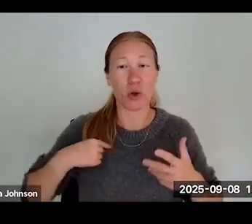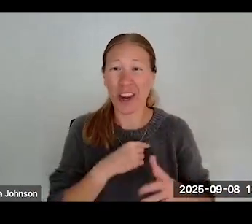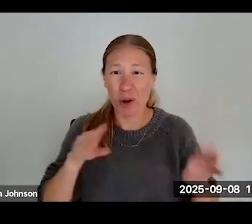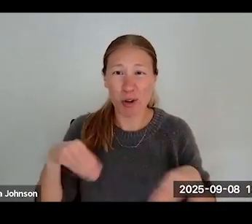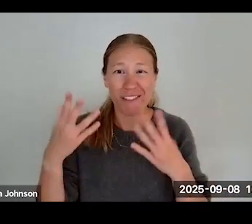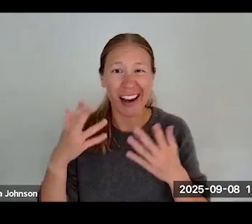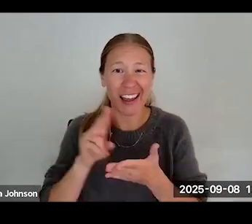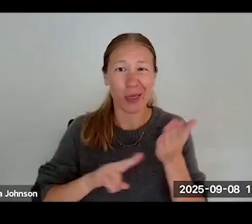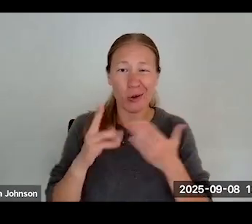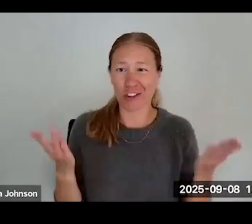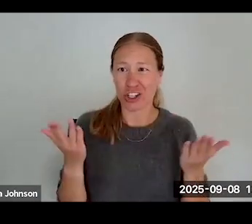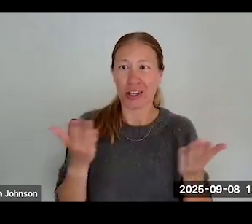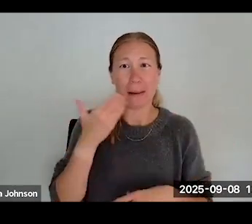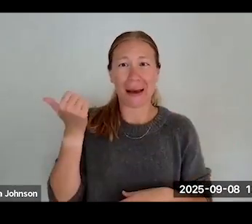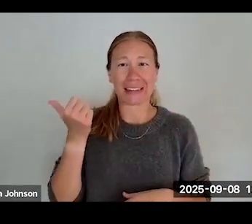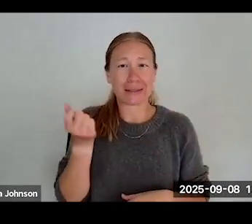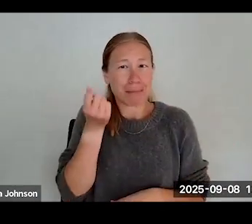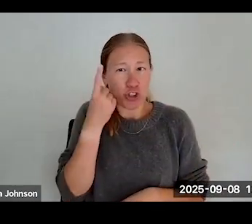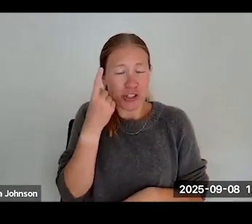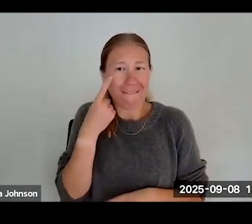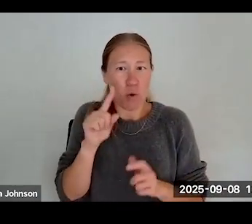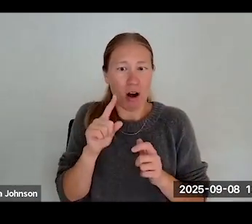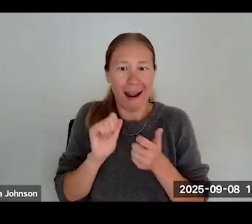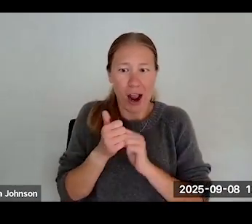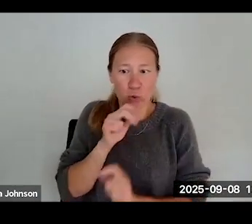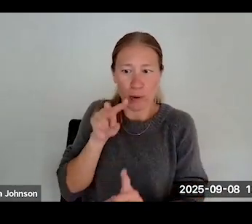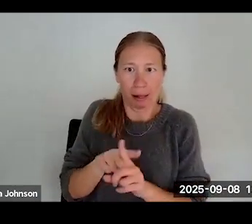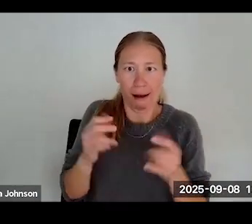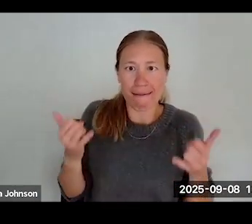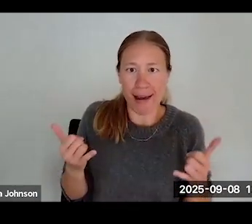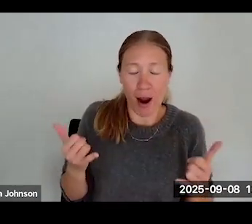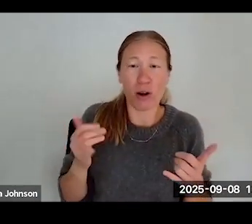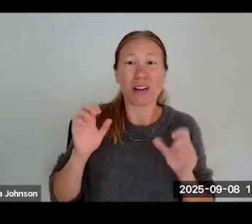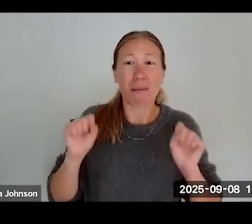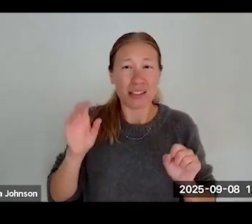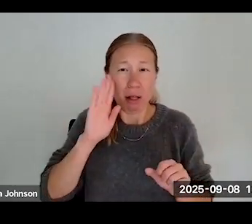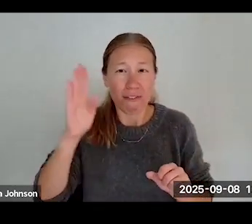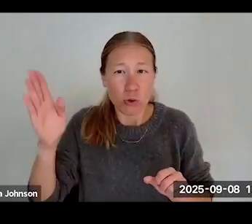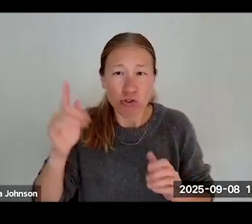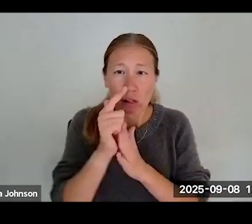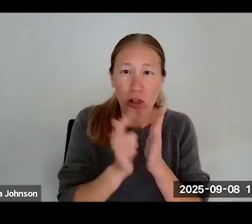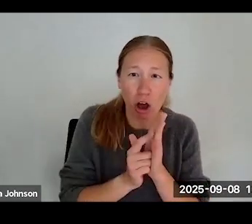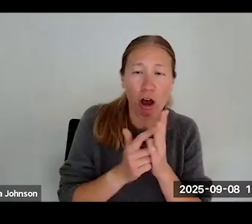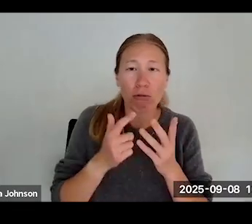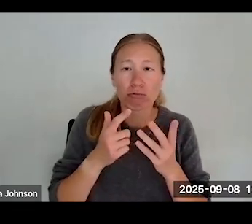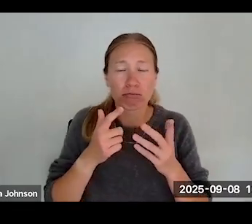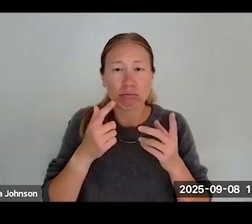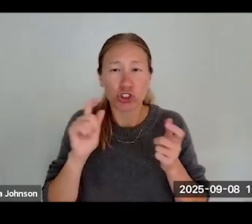of how those exceptions are applied today. And this may change as we see more litigation or more informative documentation